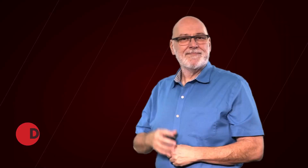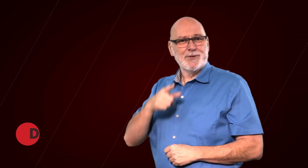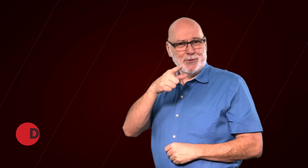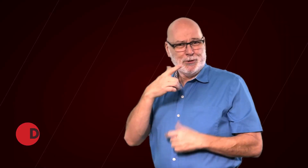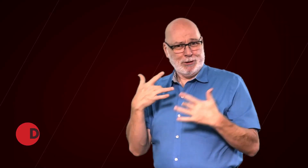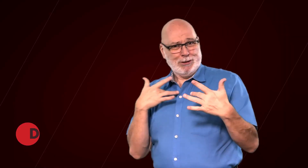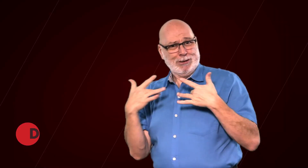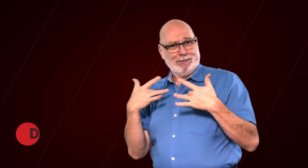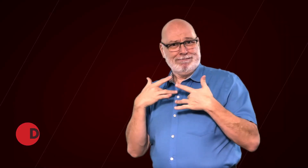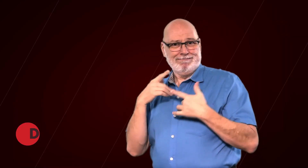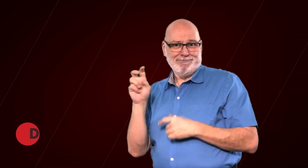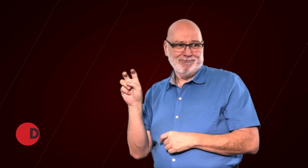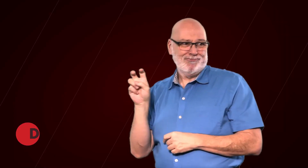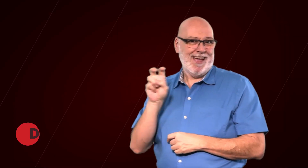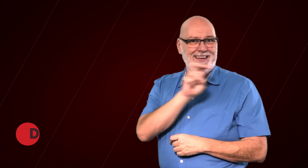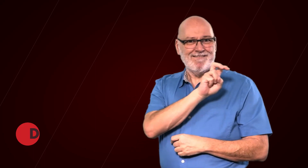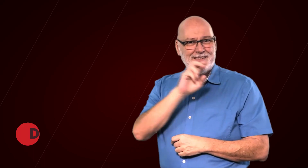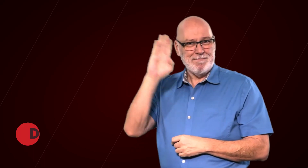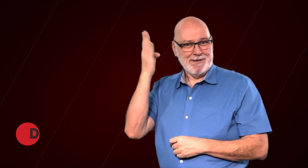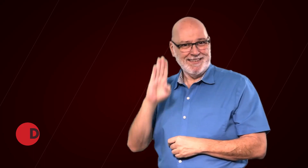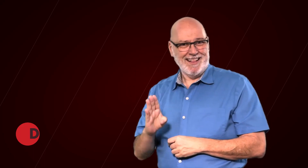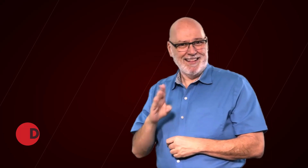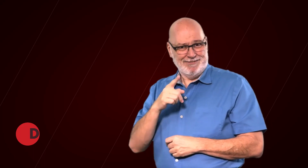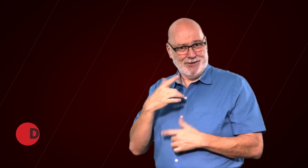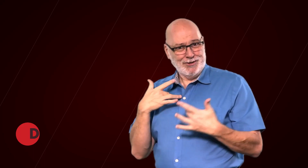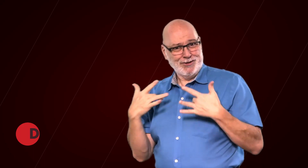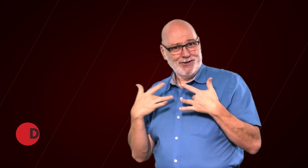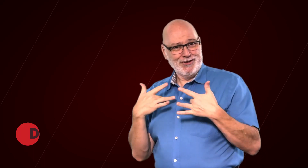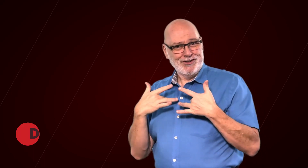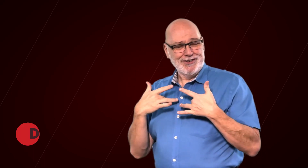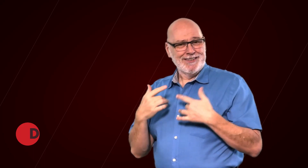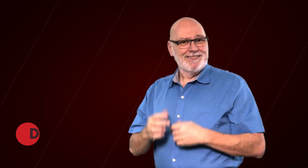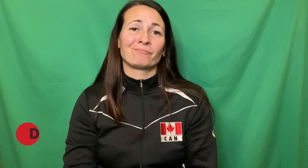[Anselmo]: Do you have any concerns about travelling to Brazil?